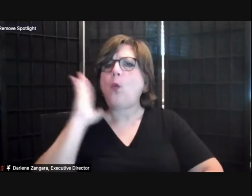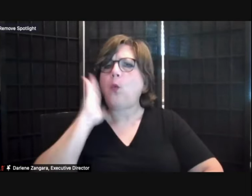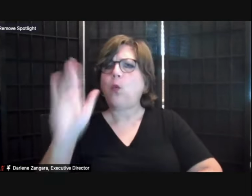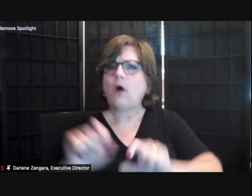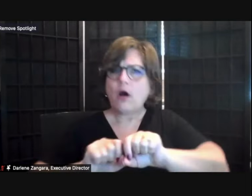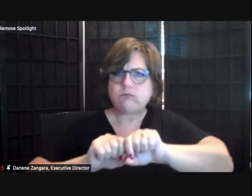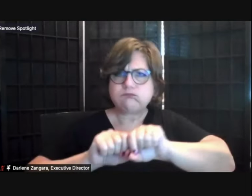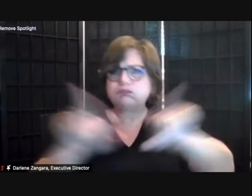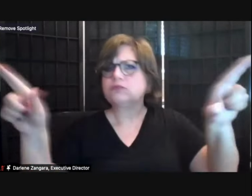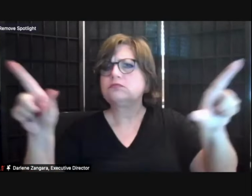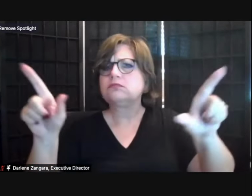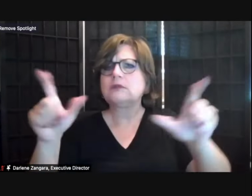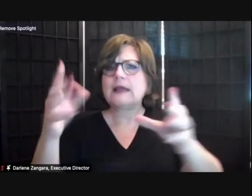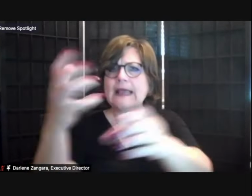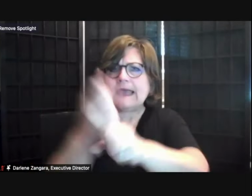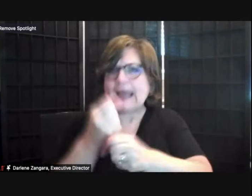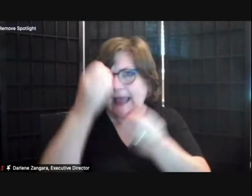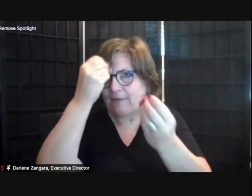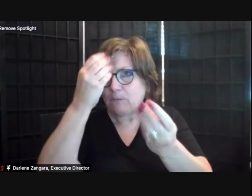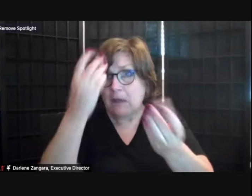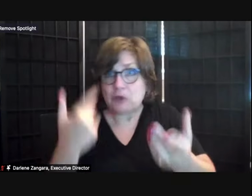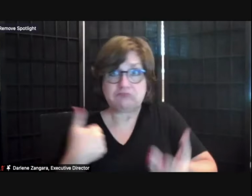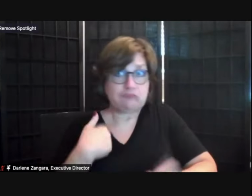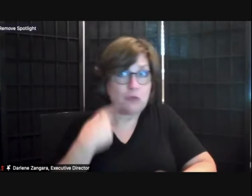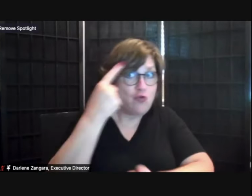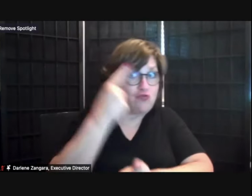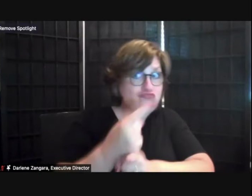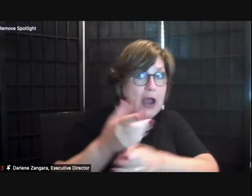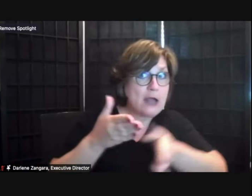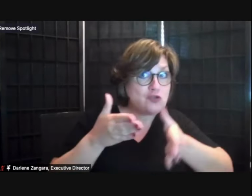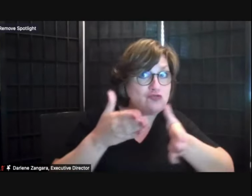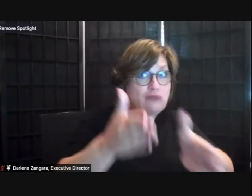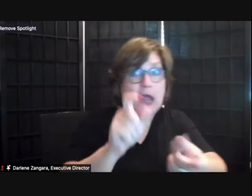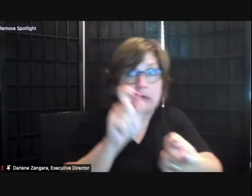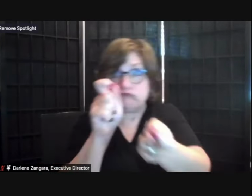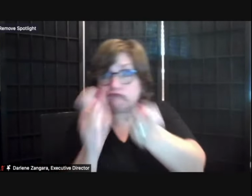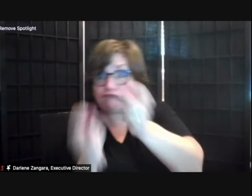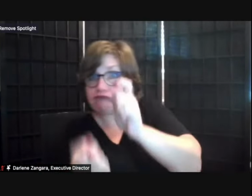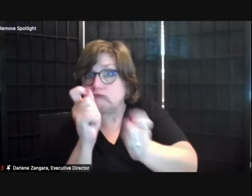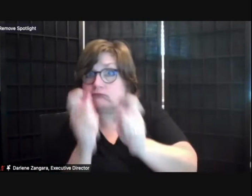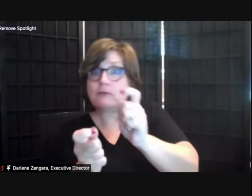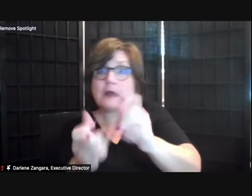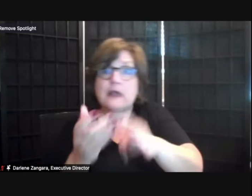comments on if we are on the right path and if we need to change,